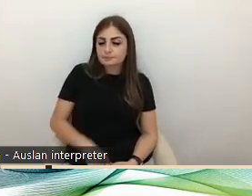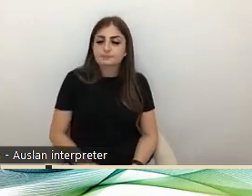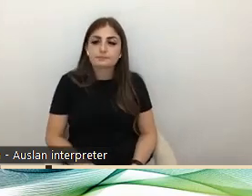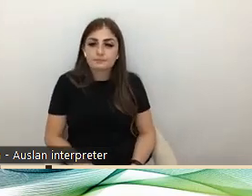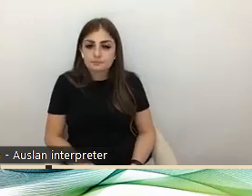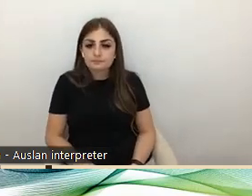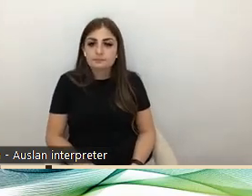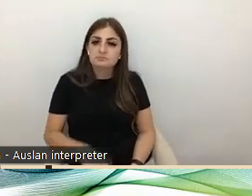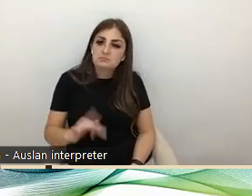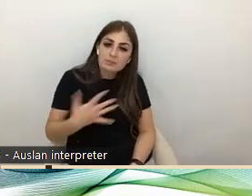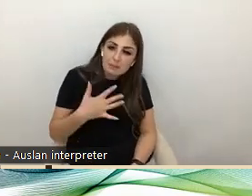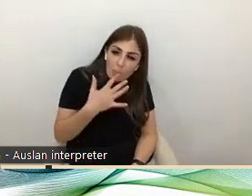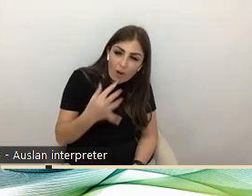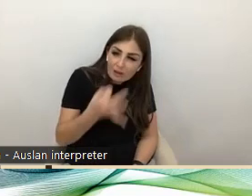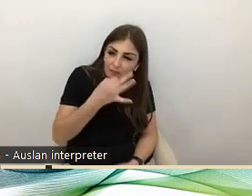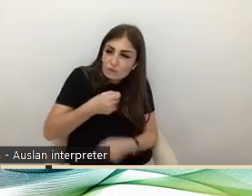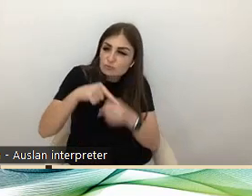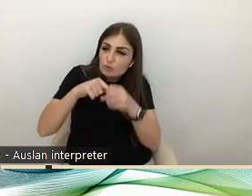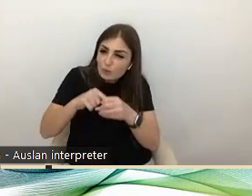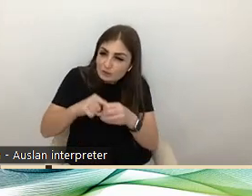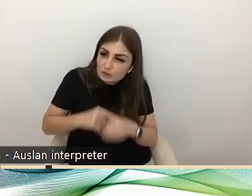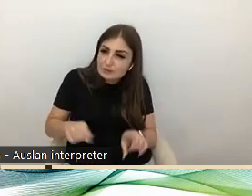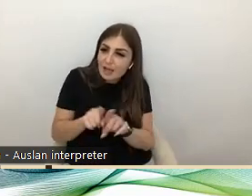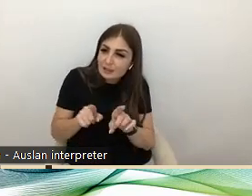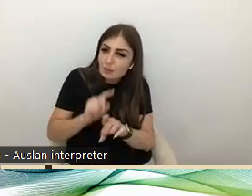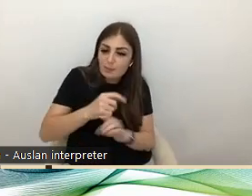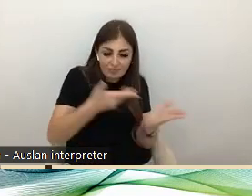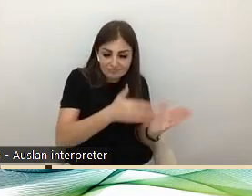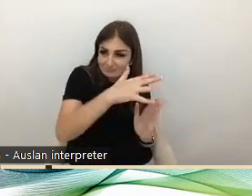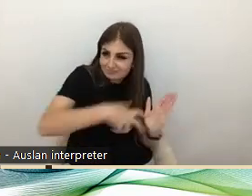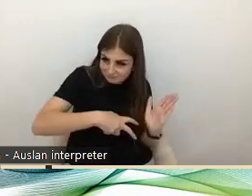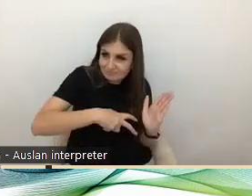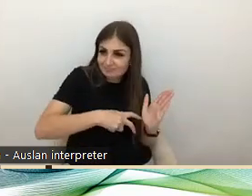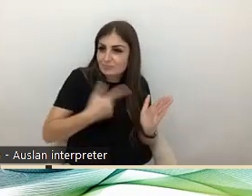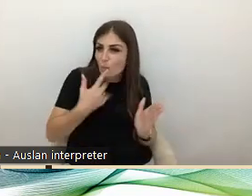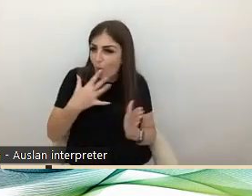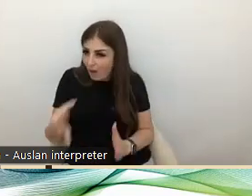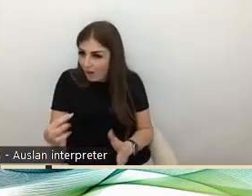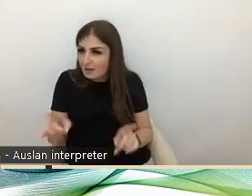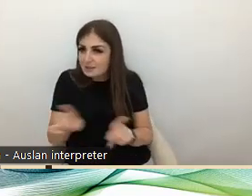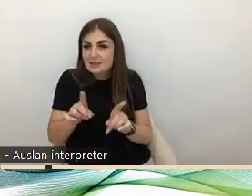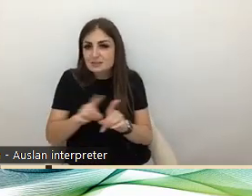They may ask you questions about the information that you have provided, and the outcome you